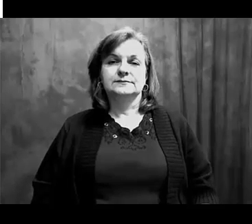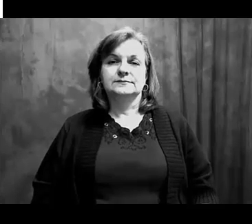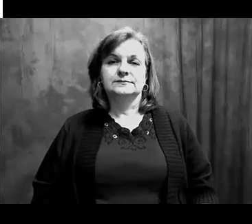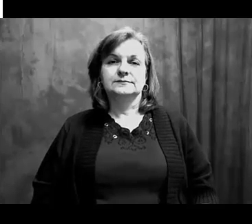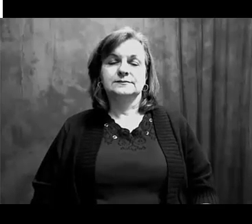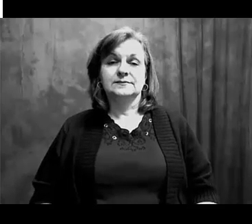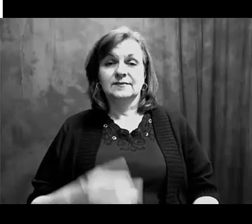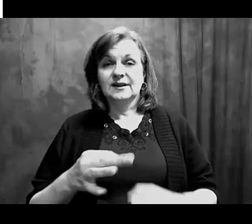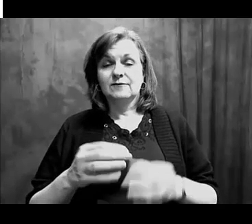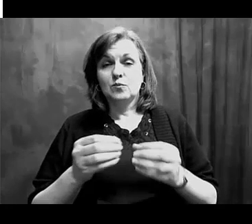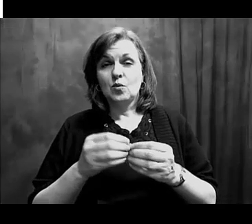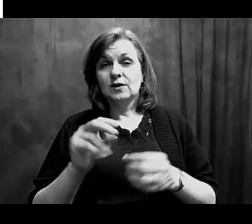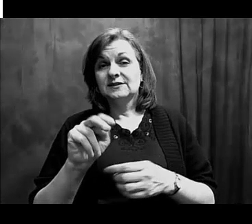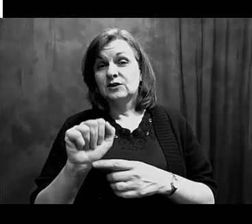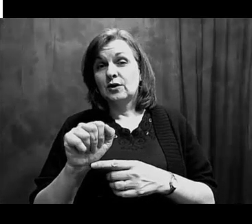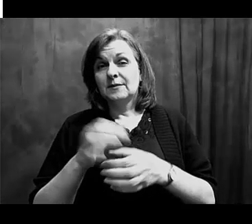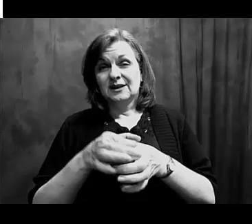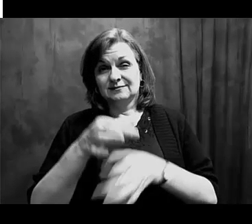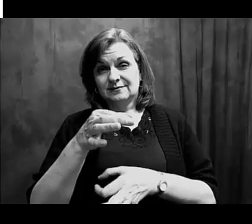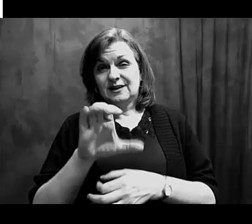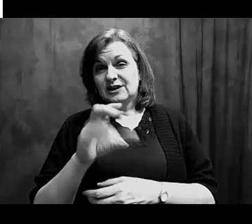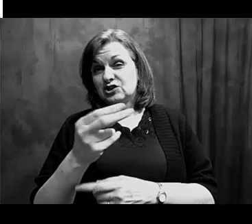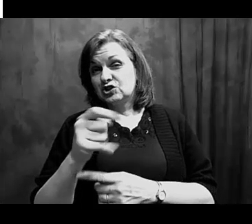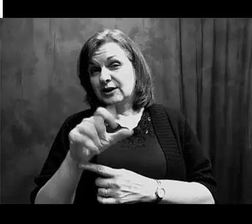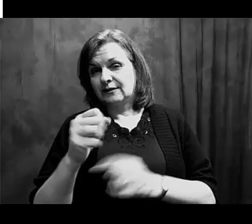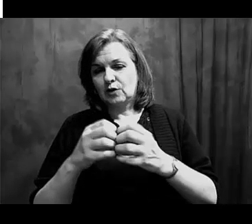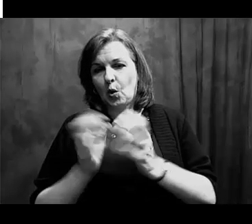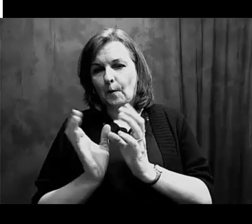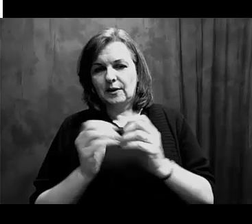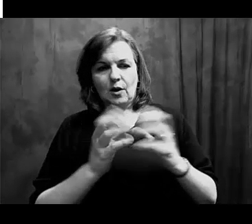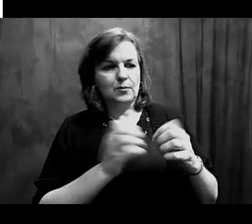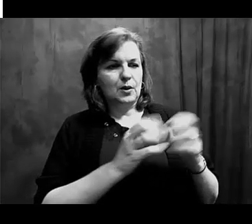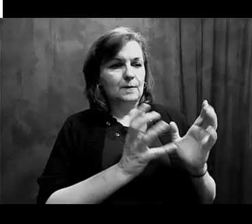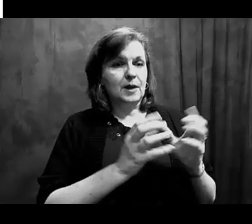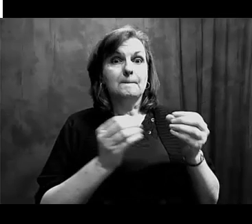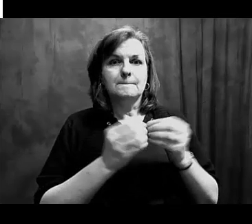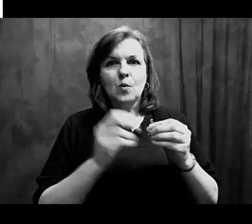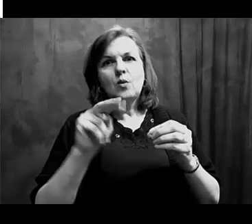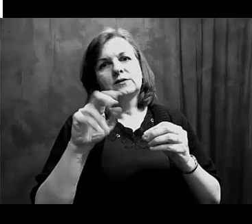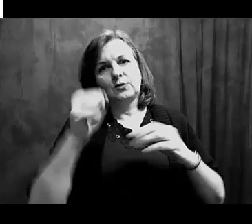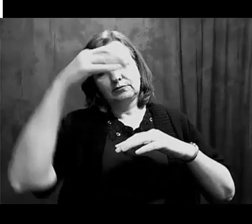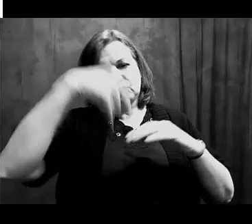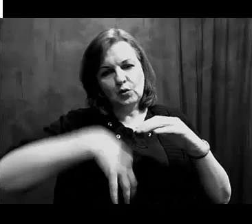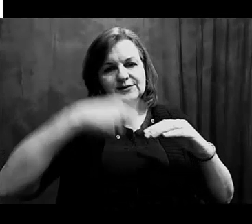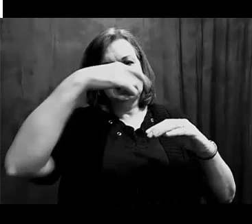if you open more sodium channels more sodium rushes into the cell